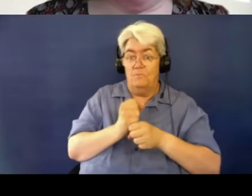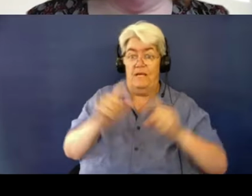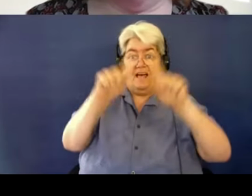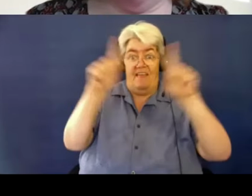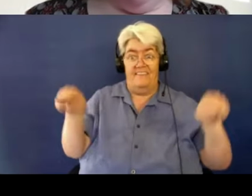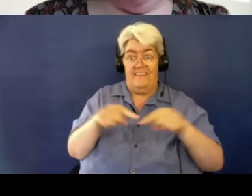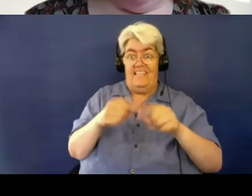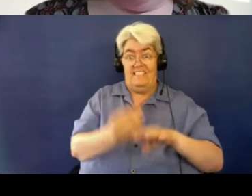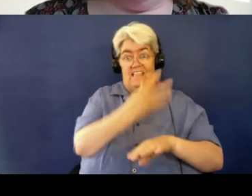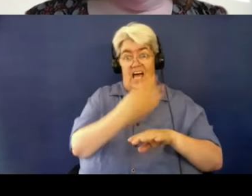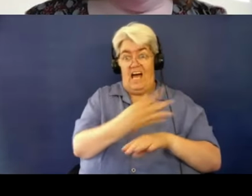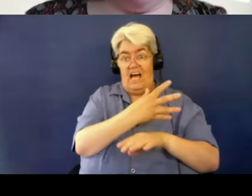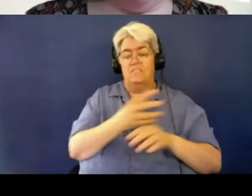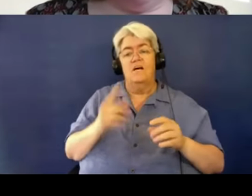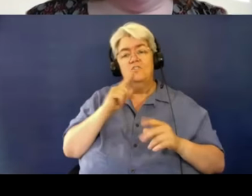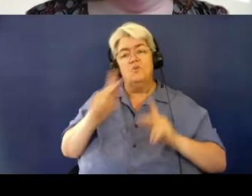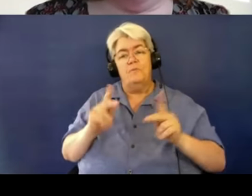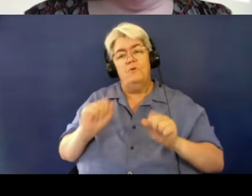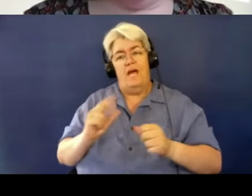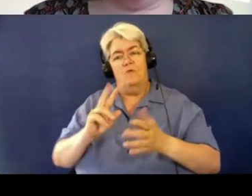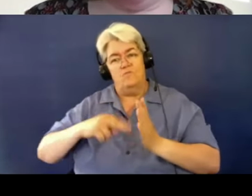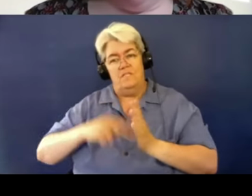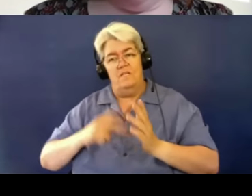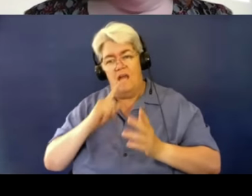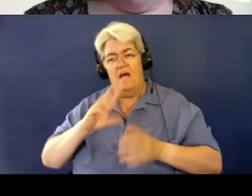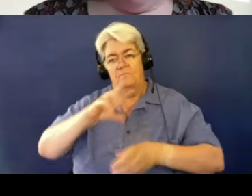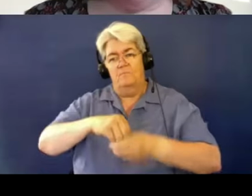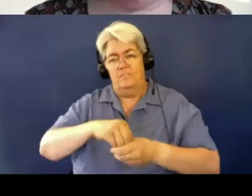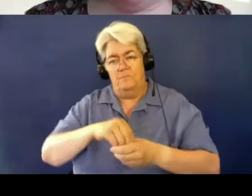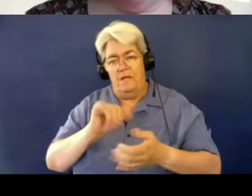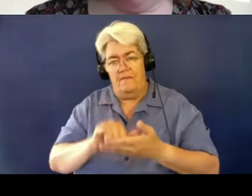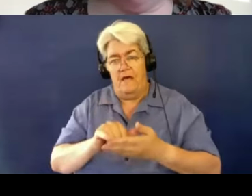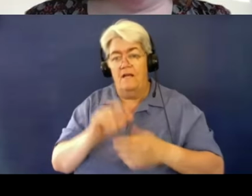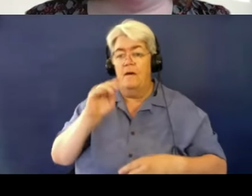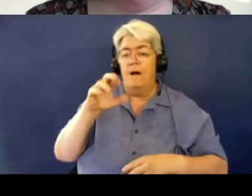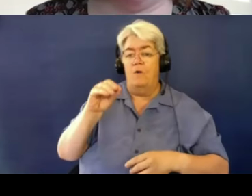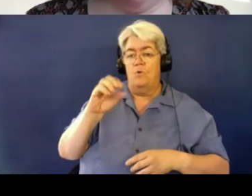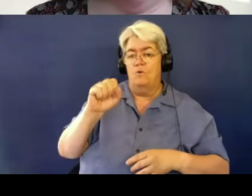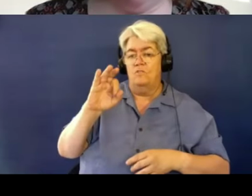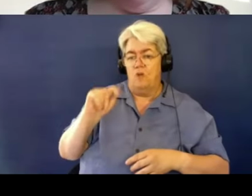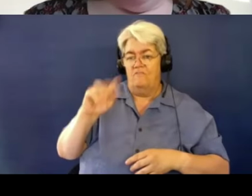You can visit Microsoft Office Support for some tips and suggestions.